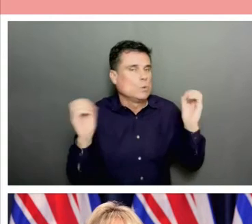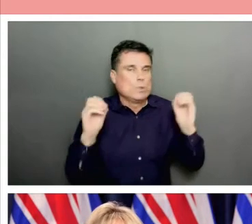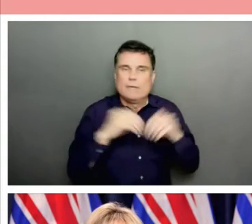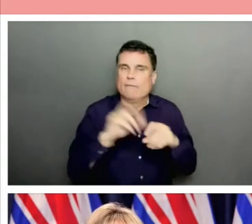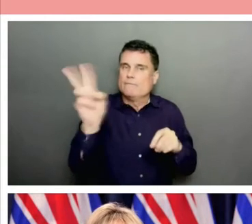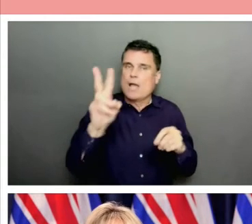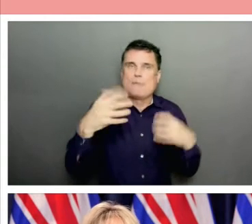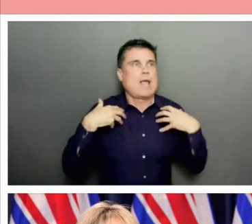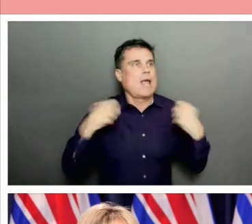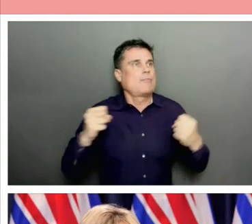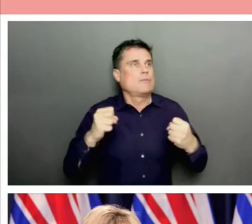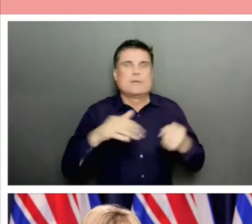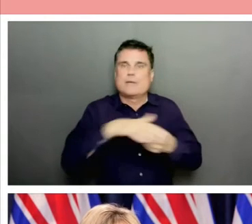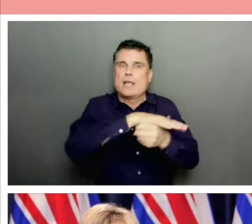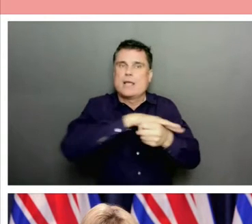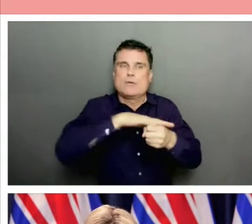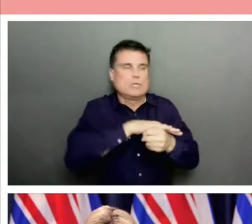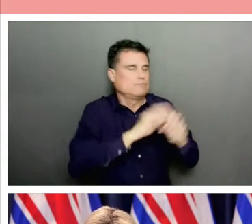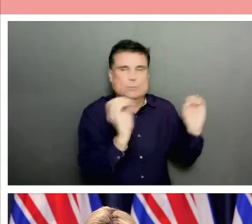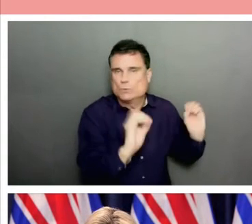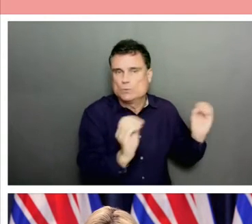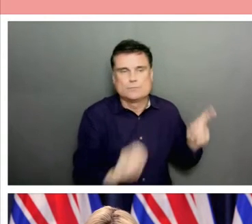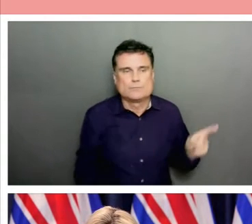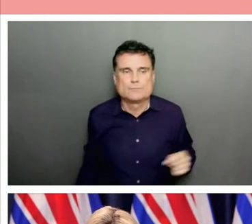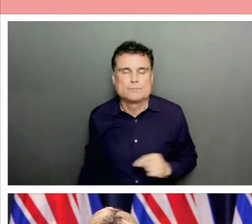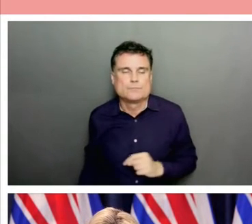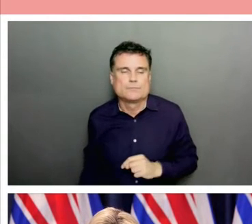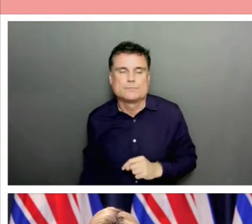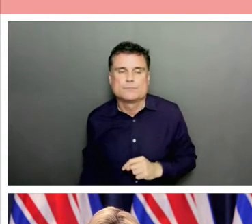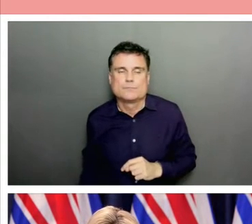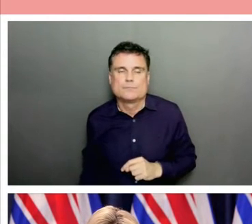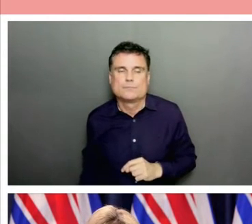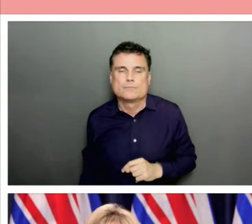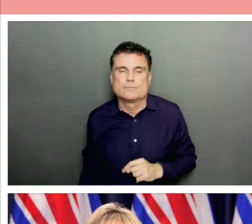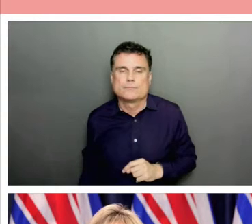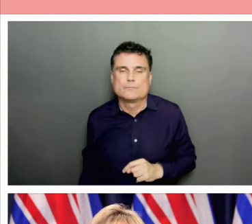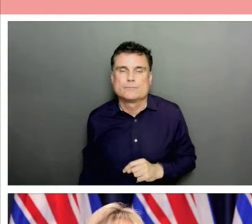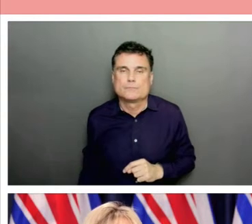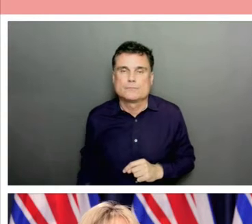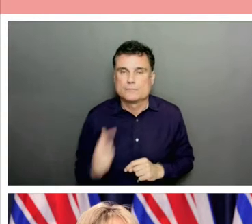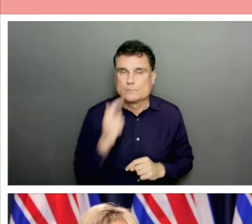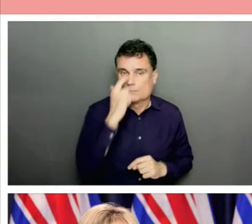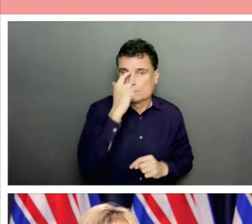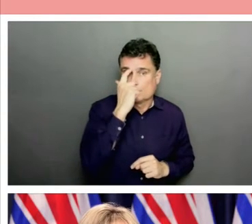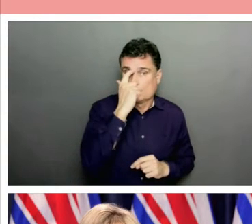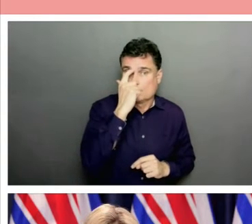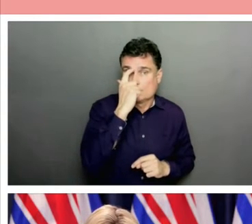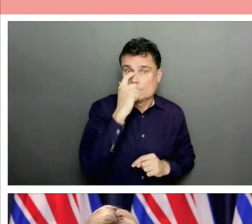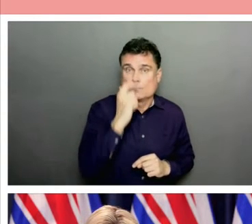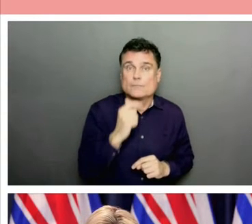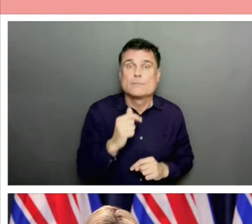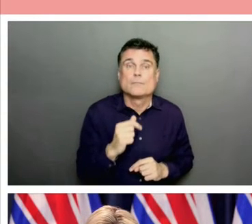acquired their infection outside of the school, from primarily household contacts.